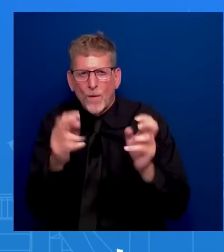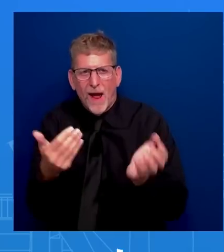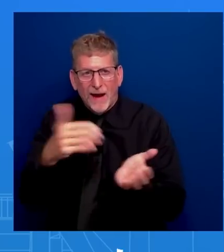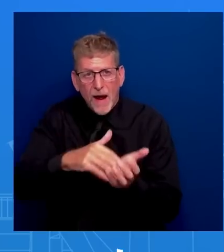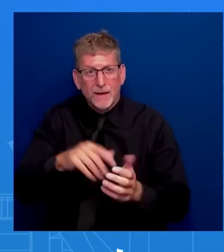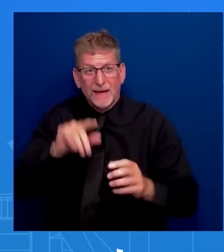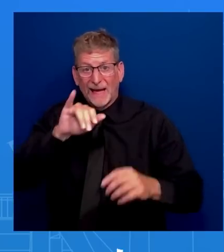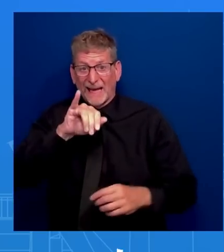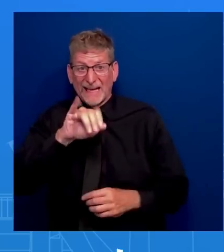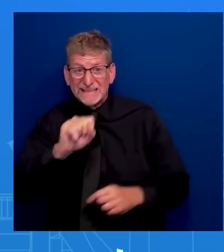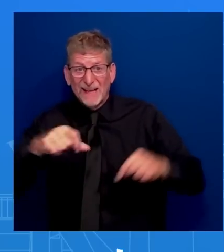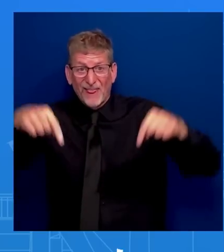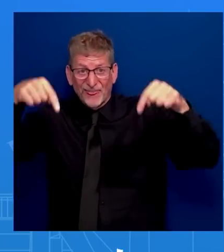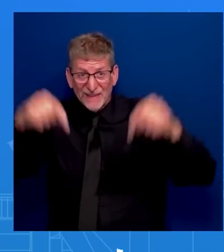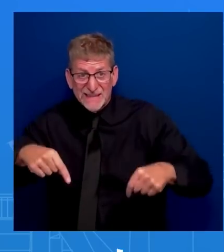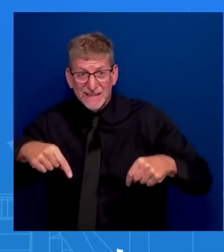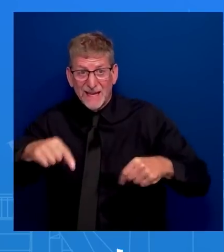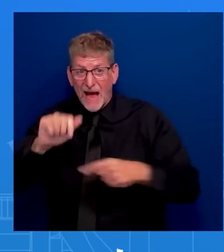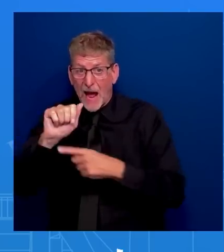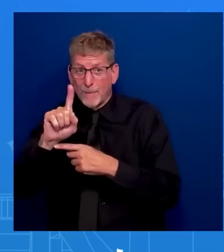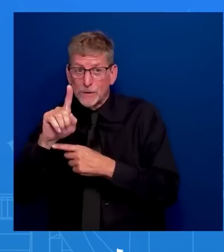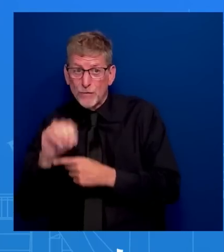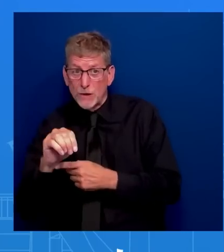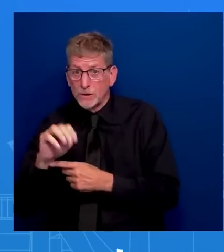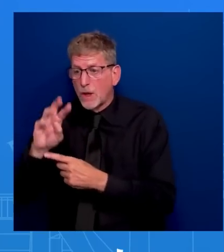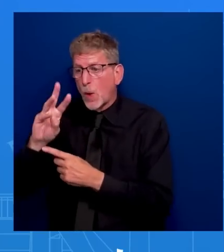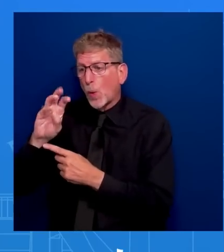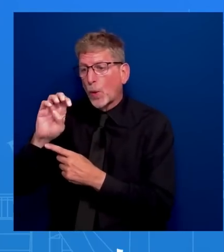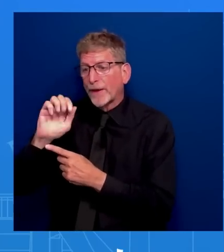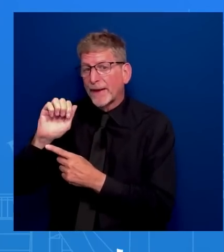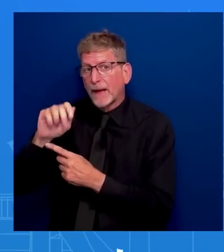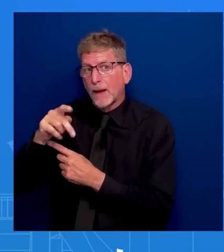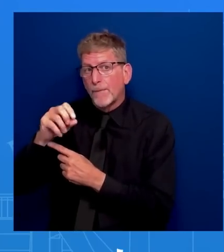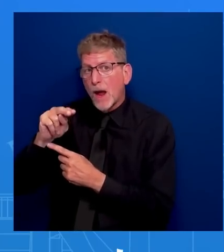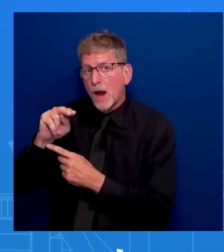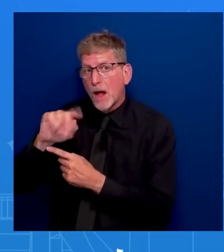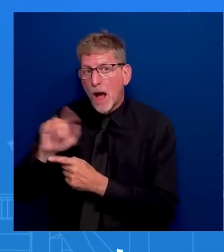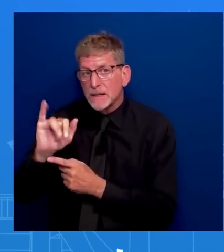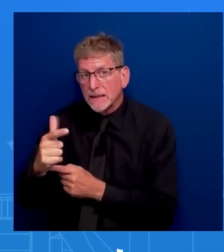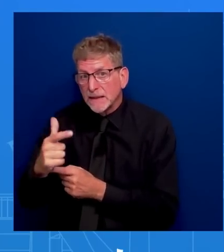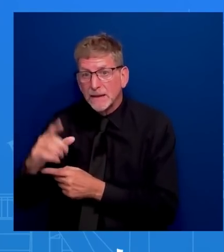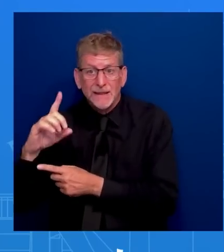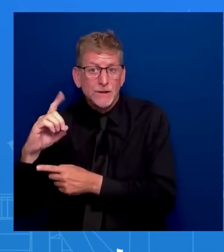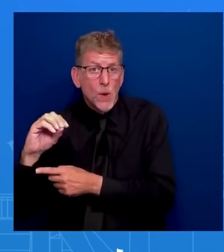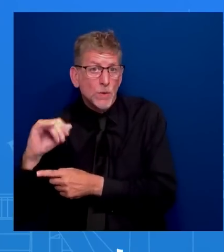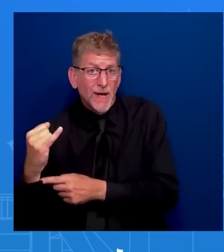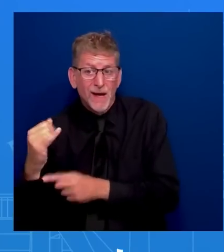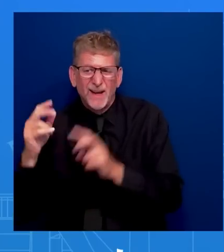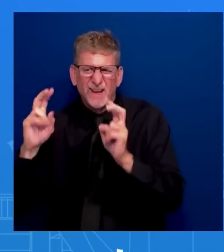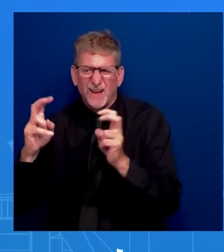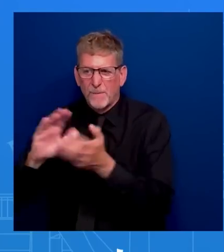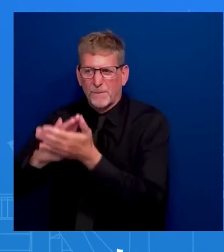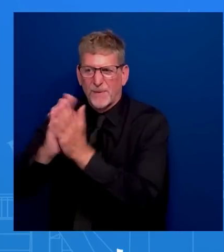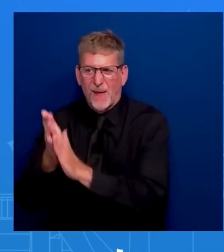and the FBI against political opponents? Ms. Jean-Pierre: Peter, the President believes in the rule of law. The President believes in the independence